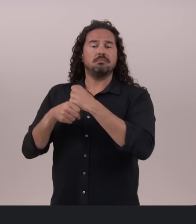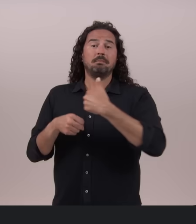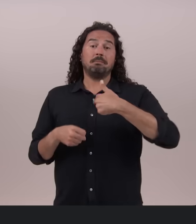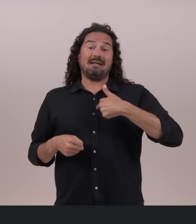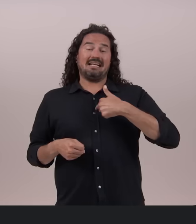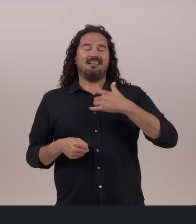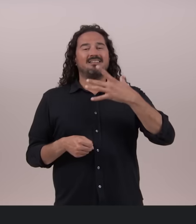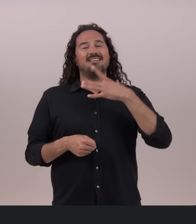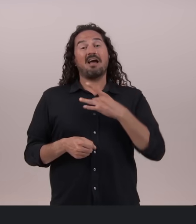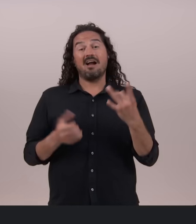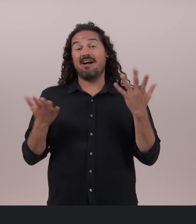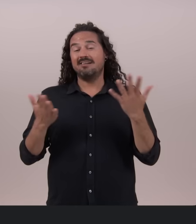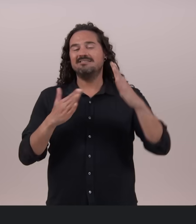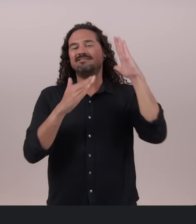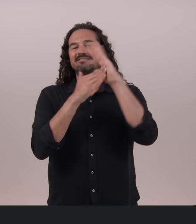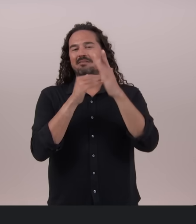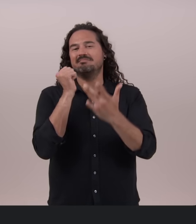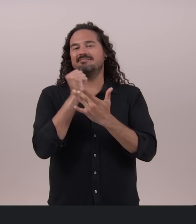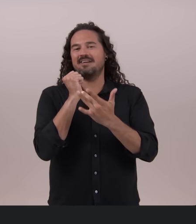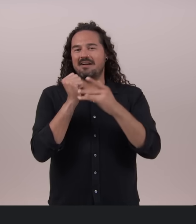so let's see what the Hacker News comments have to say.